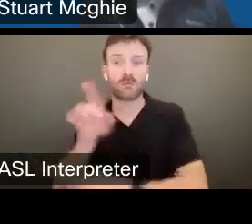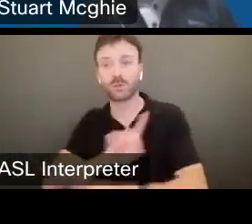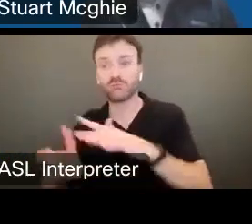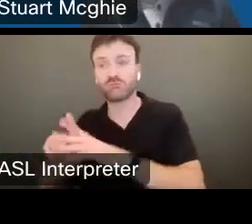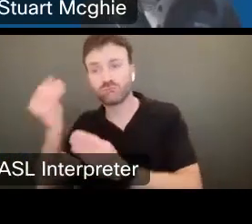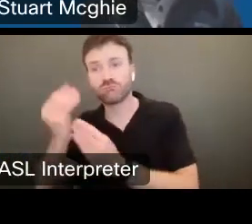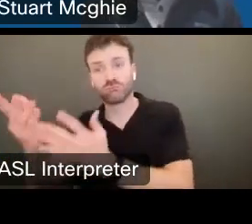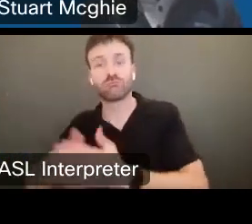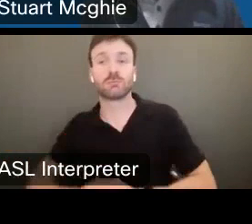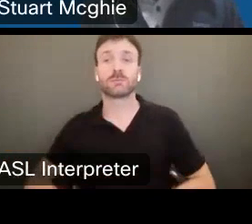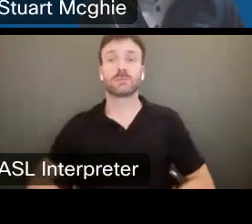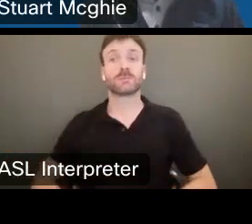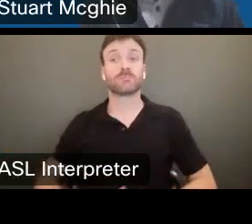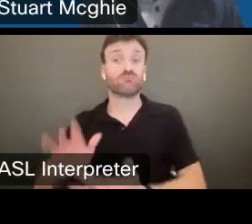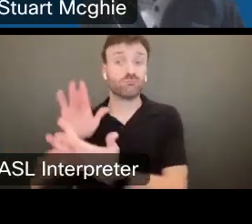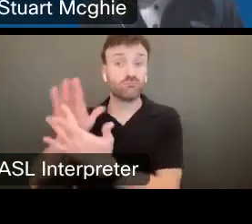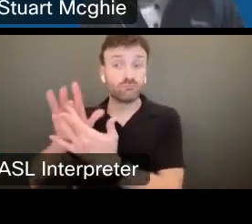Contacting staff directly.